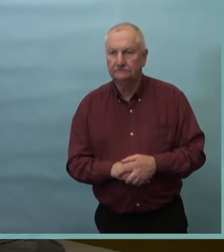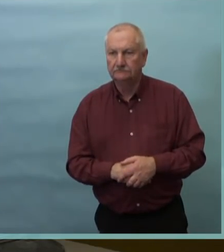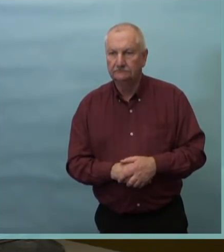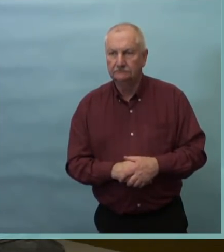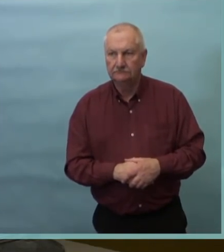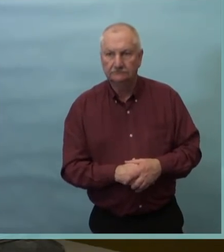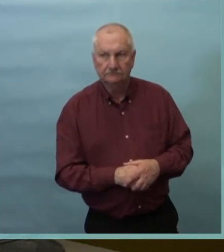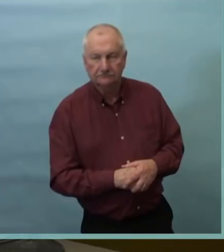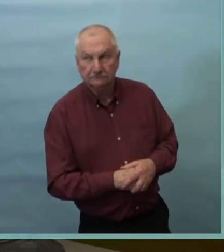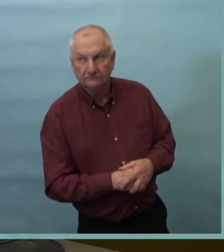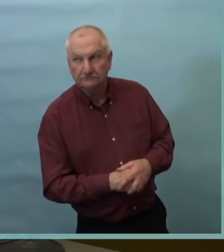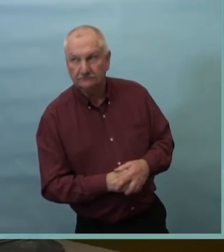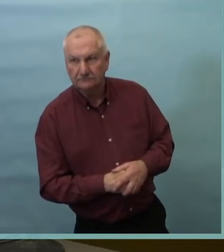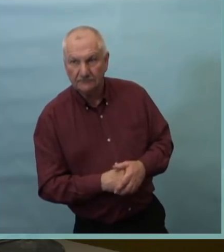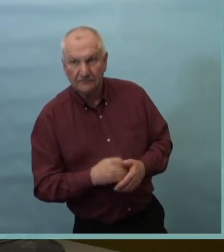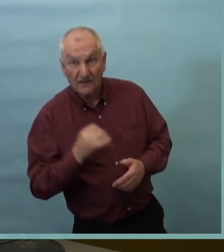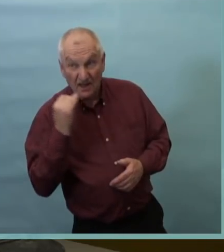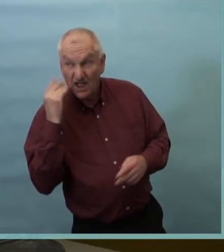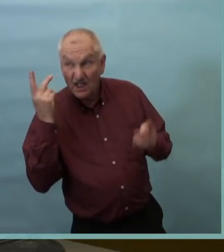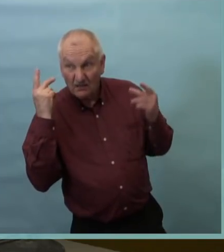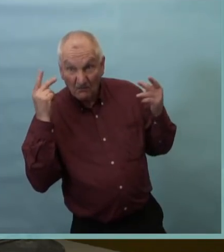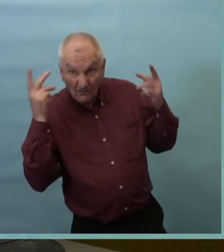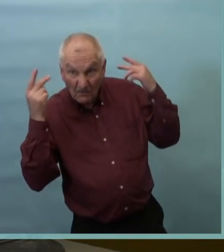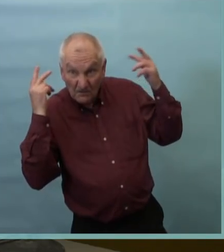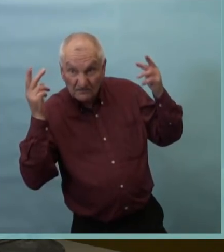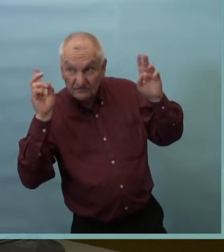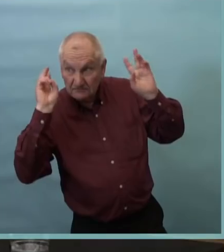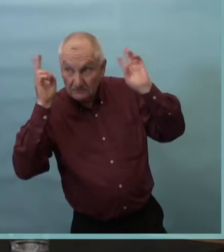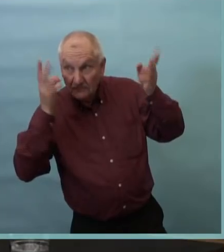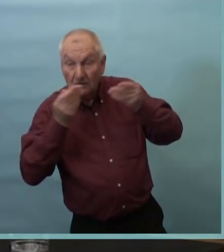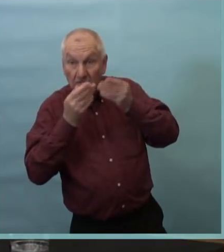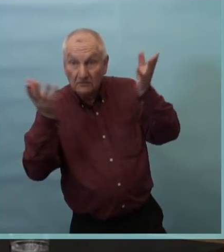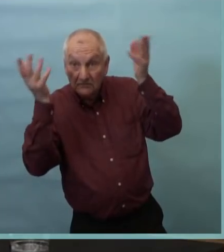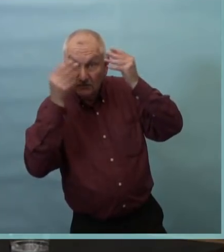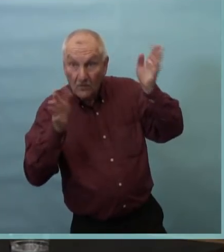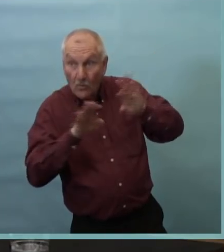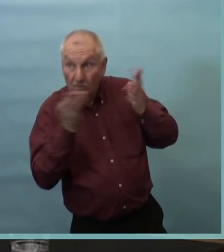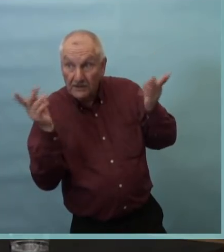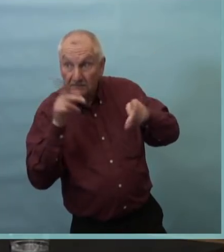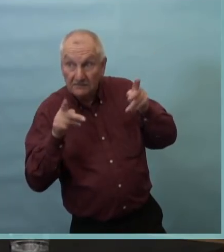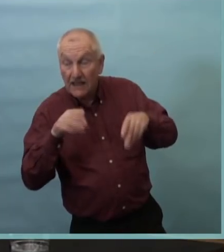that's been telling people the reopening on May 19th I would say to probably